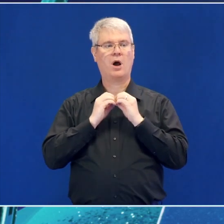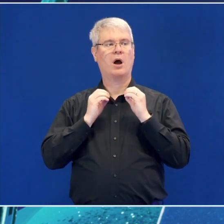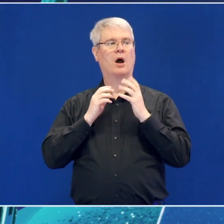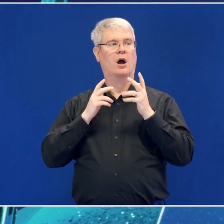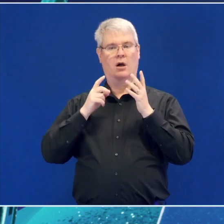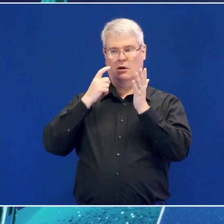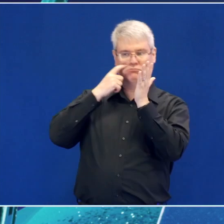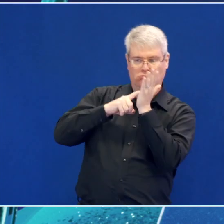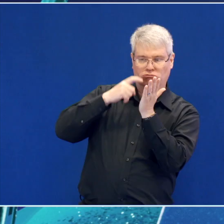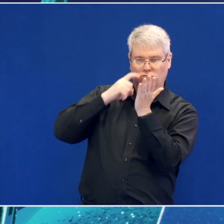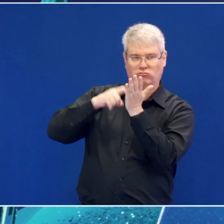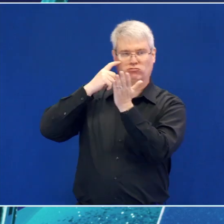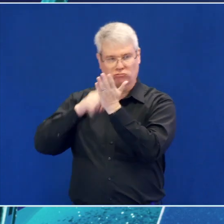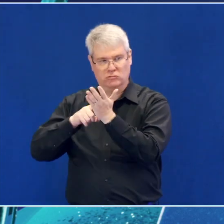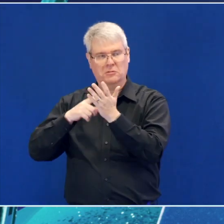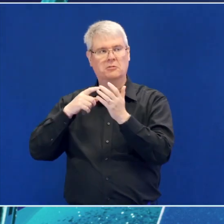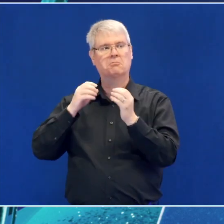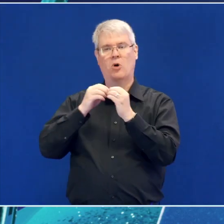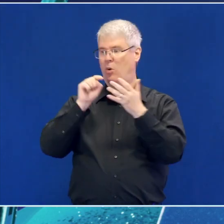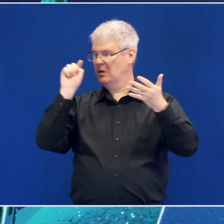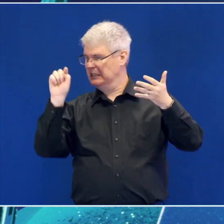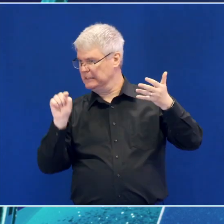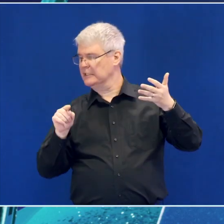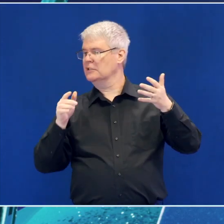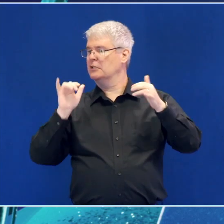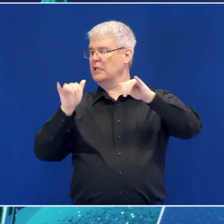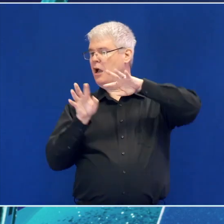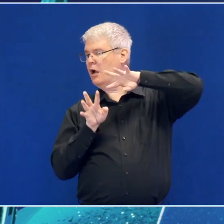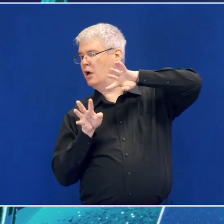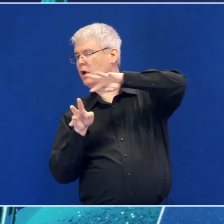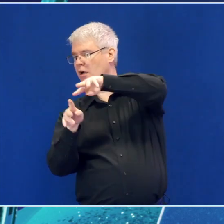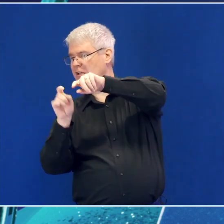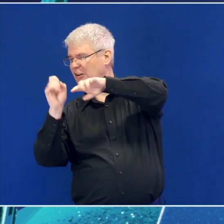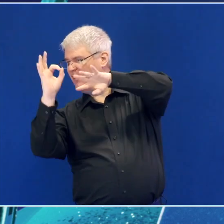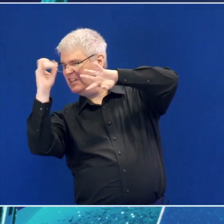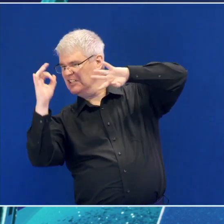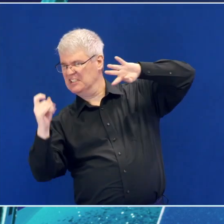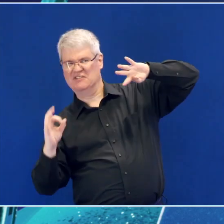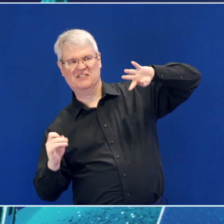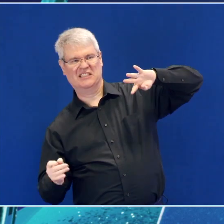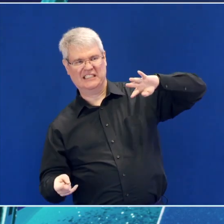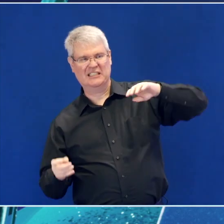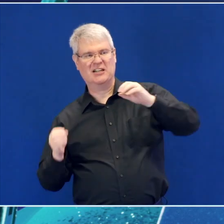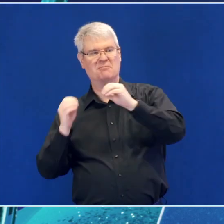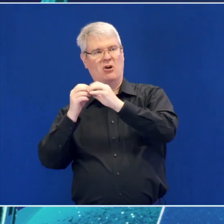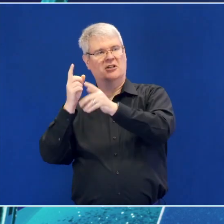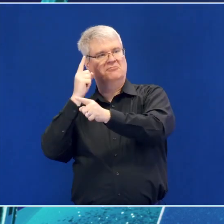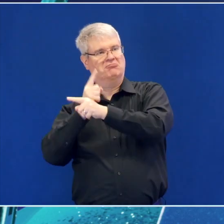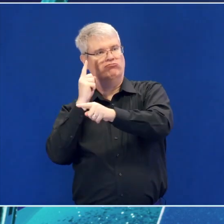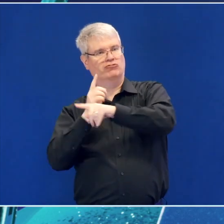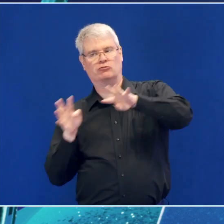out is an even higher level of accessibility. So this stuff really matters. Yeah, absolutely.